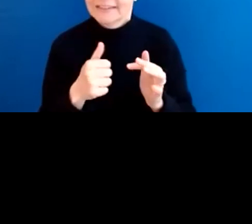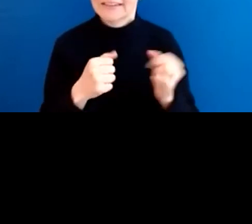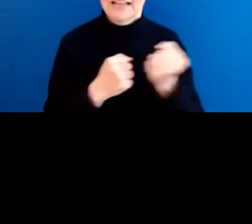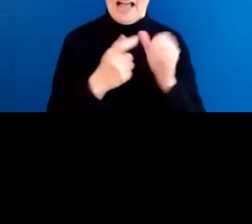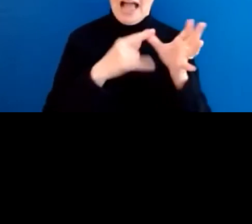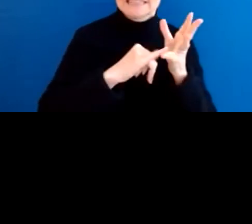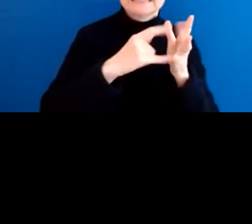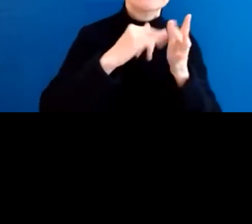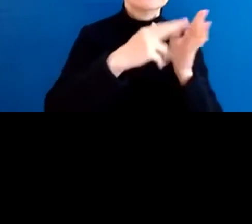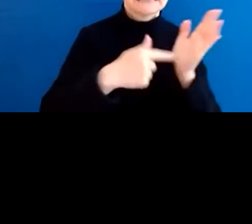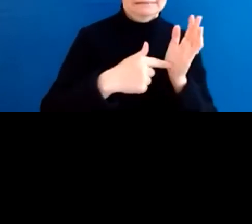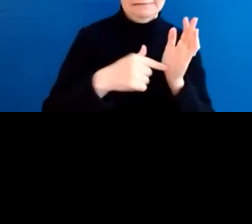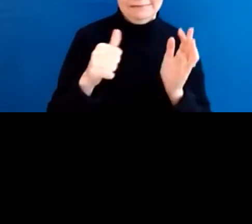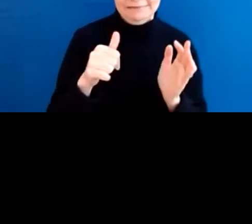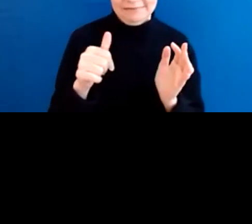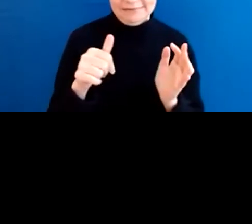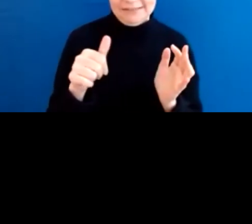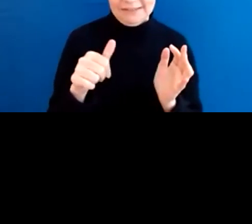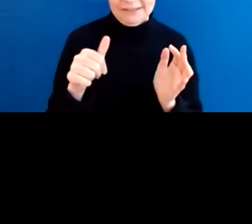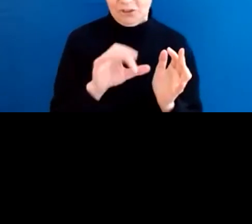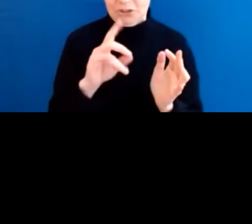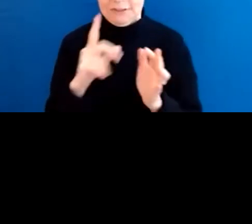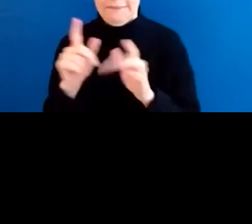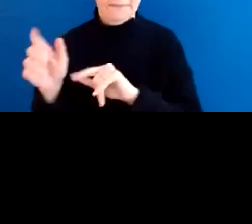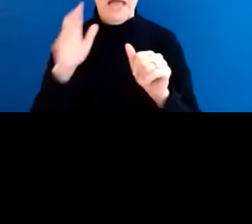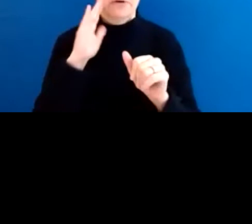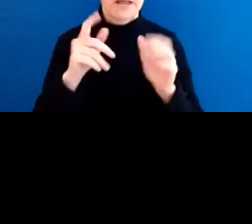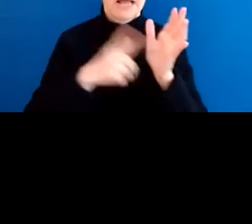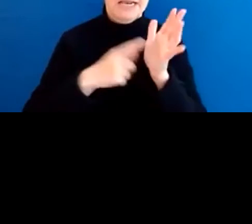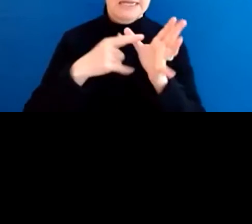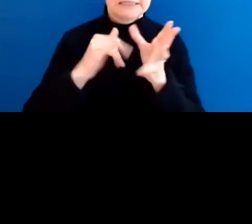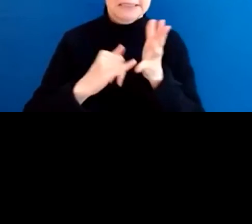actually decided that. So yes Learning Support Assistant LSA.